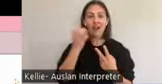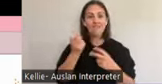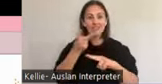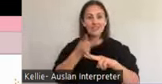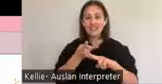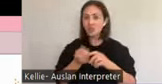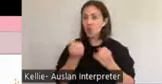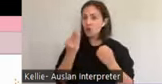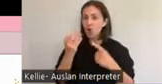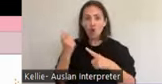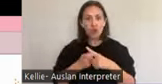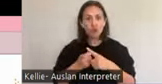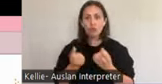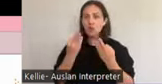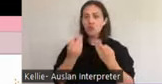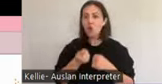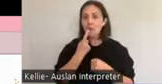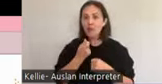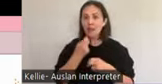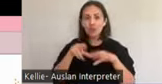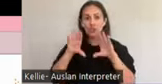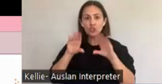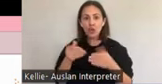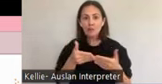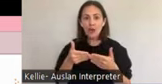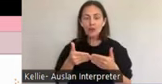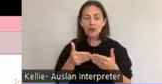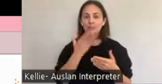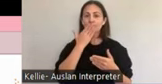health care and living in an environment that affirms and promote sexual health.